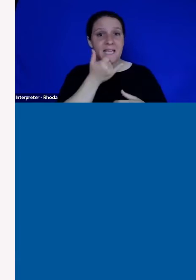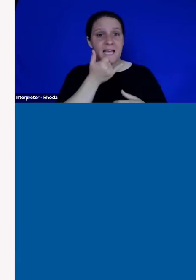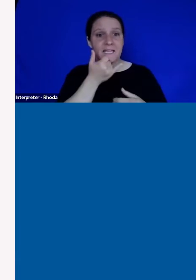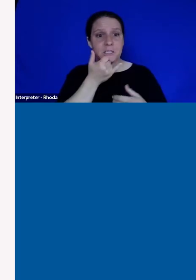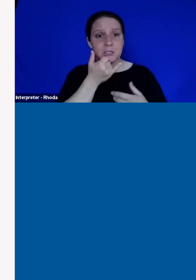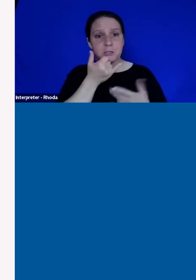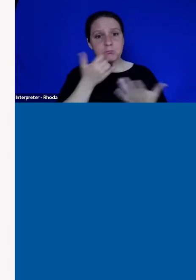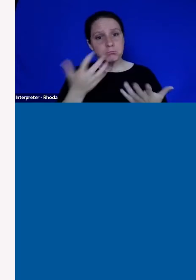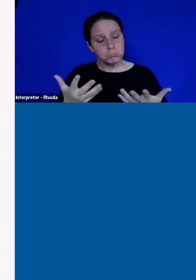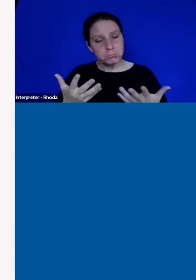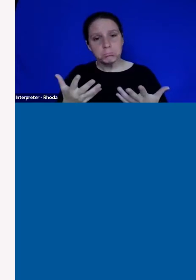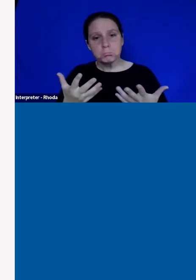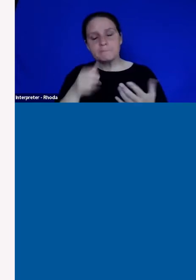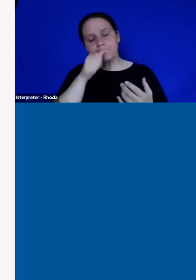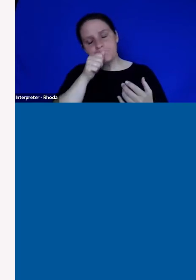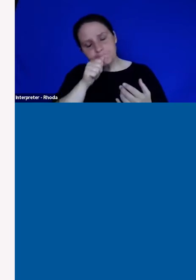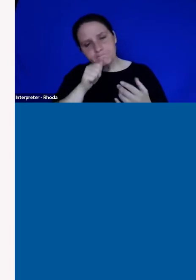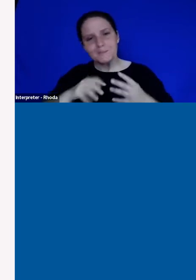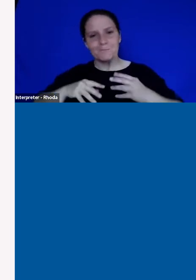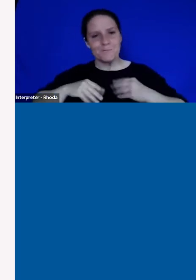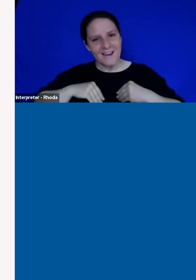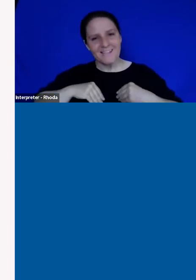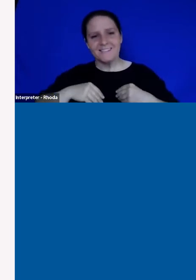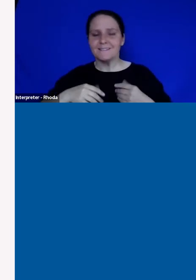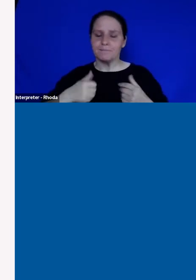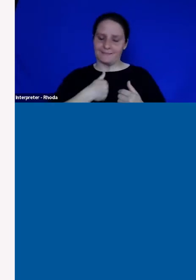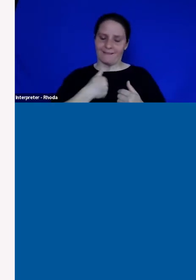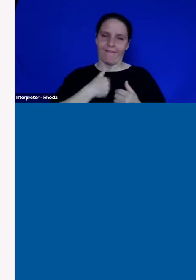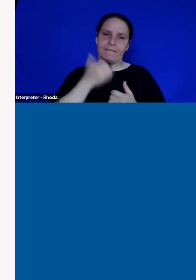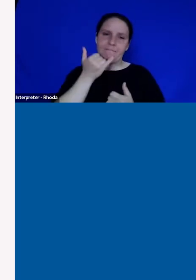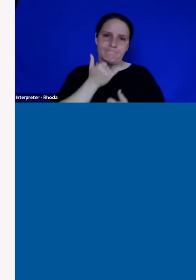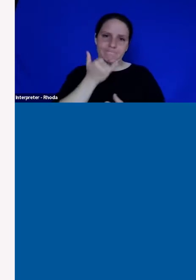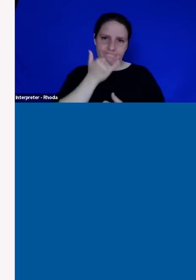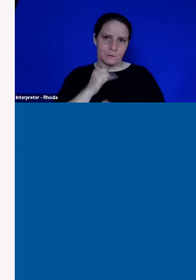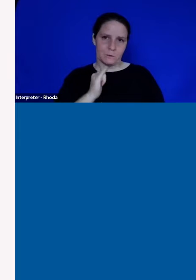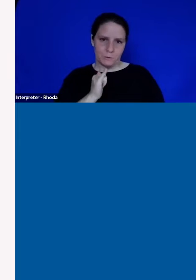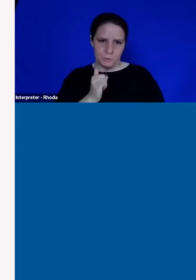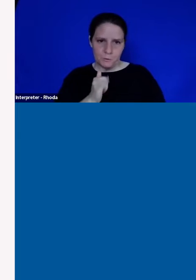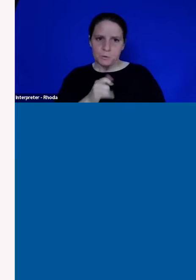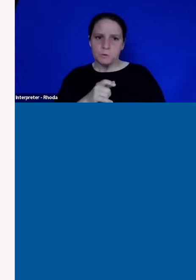It's a journey, not a destination. We must always adapt our techniques